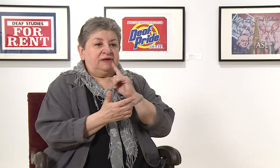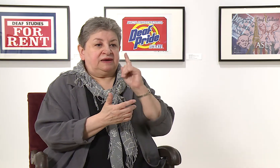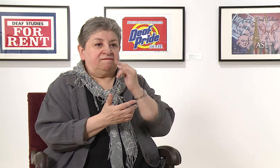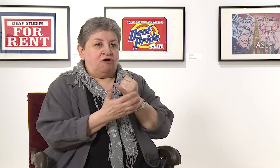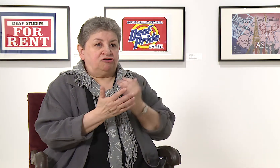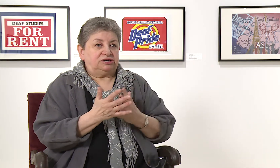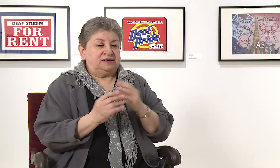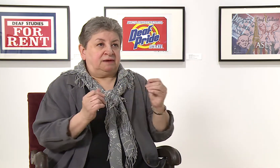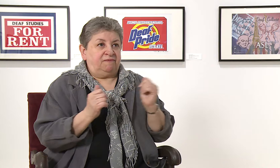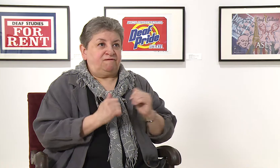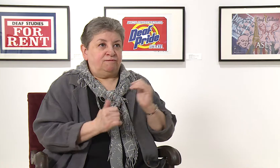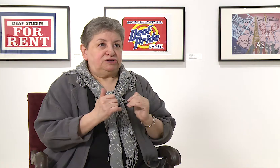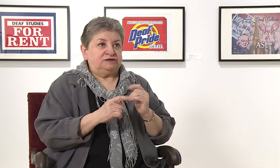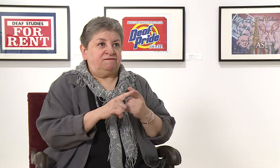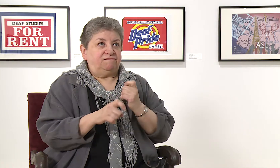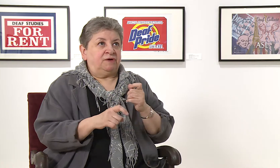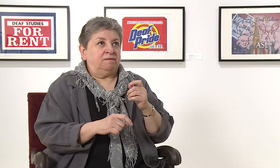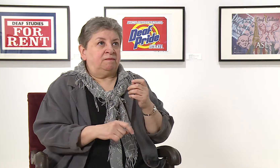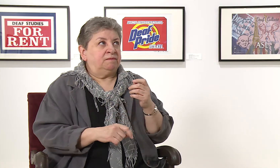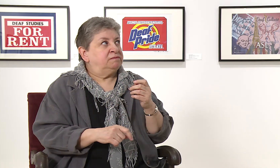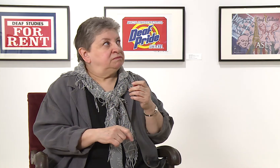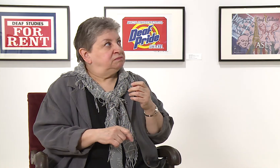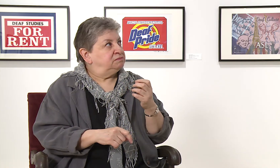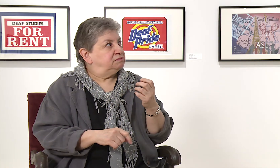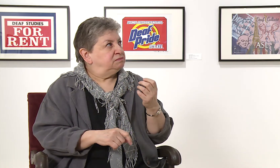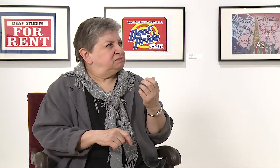There were 35 Deaf artists and performers